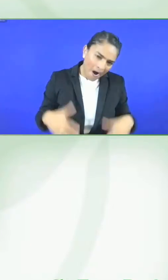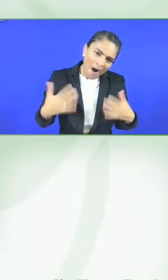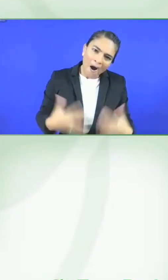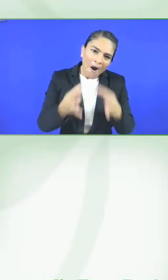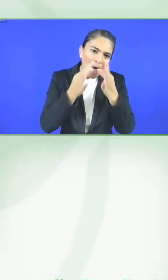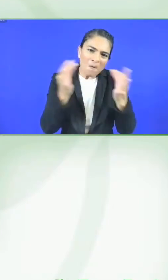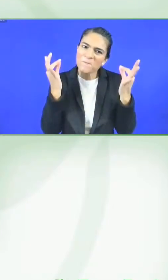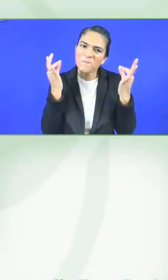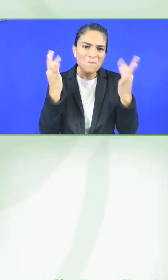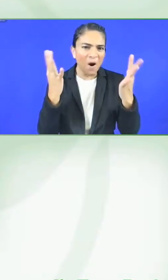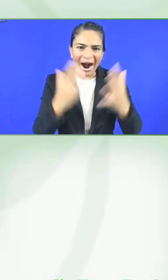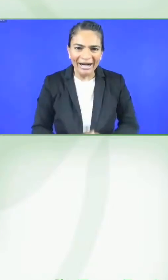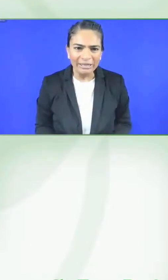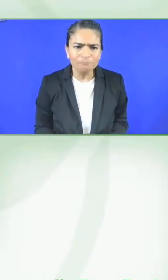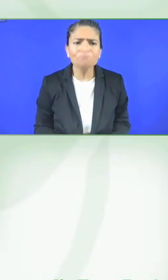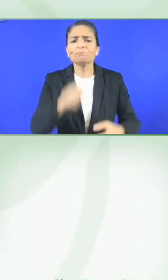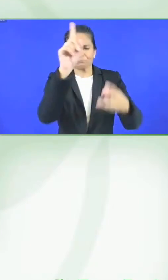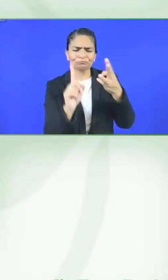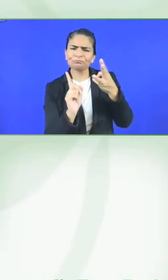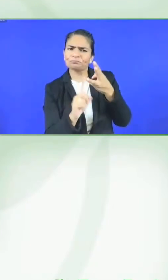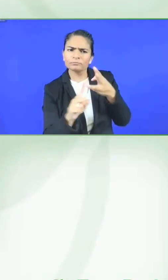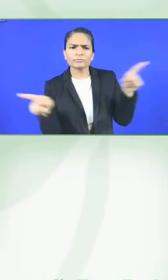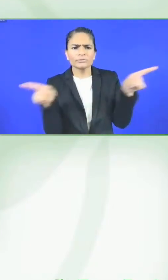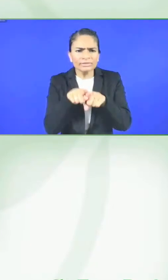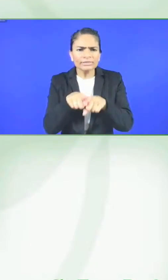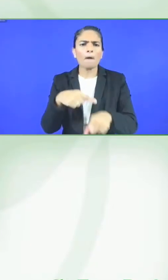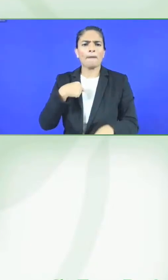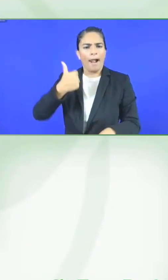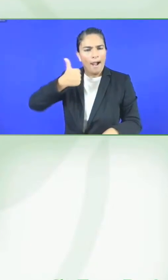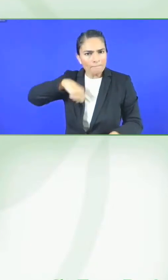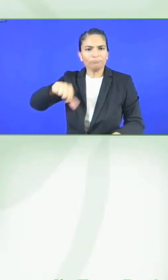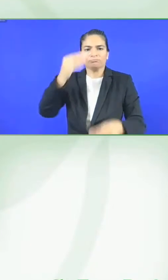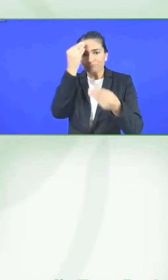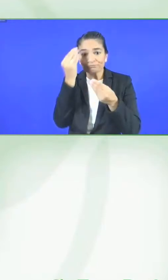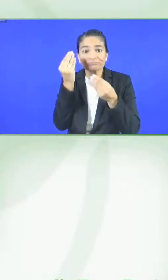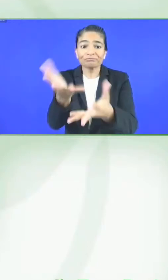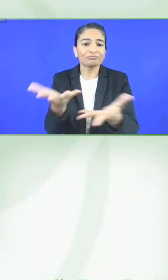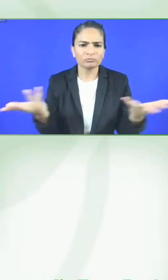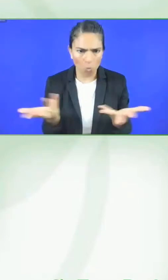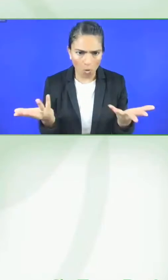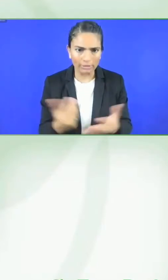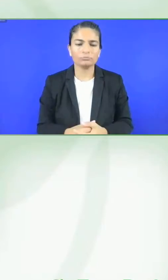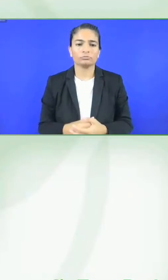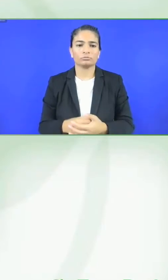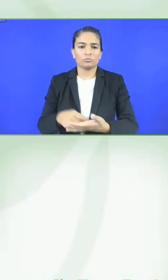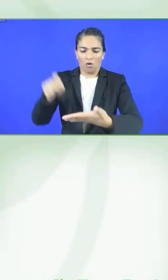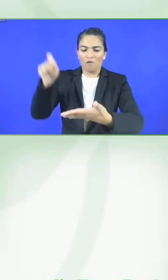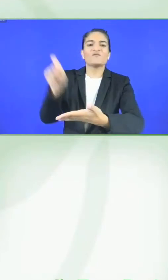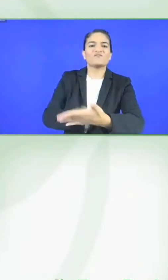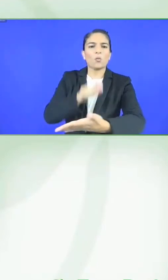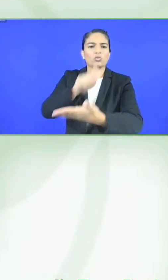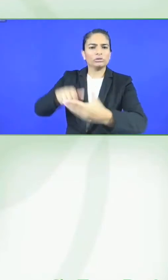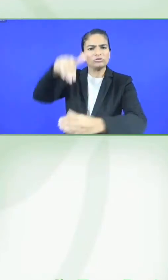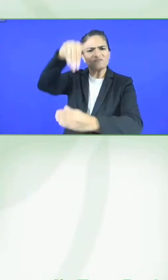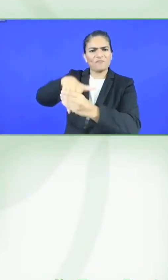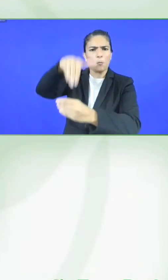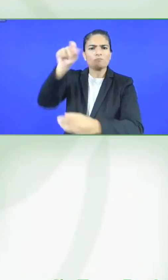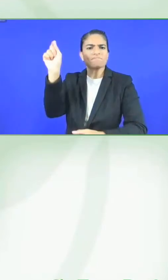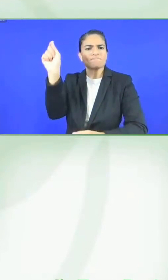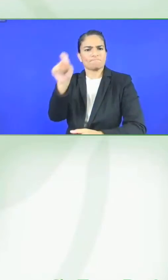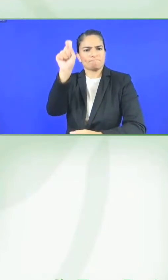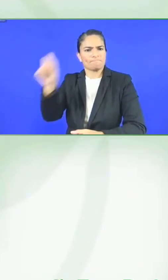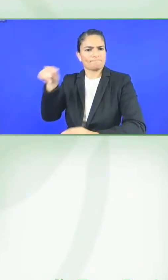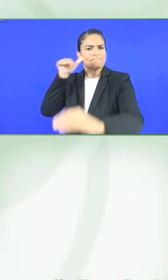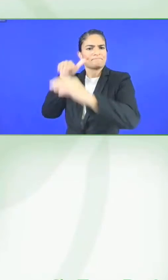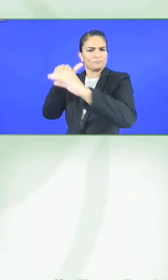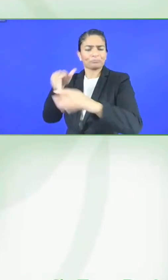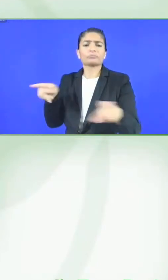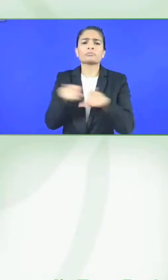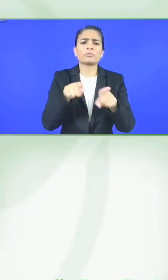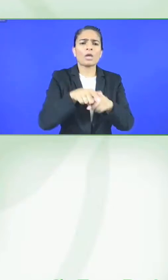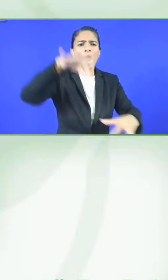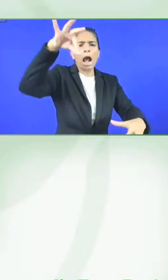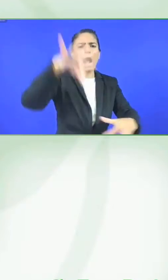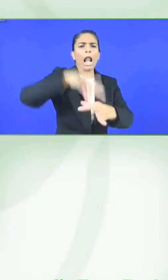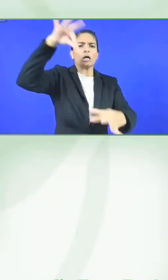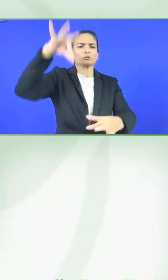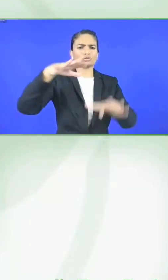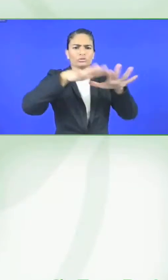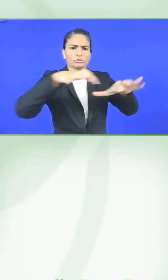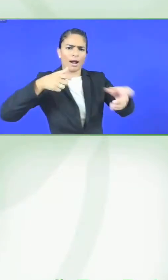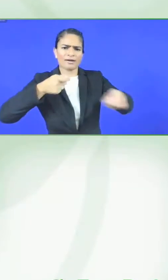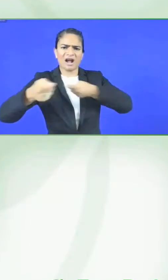During a coffee break, I opened up my laptop and we had a video call and we did a digital